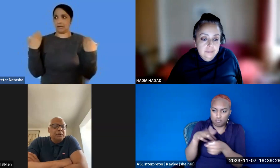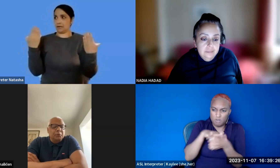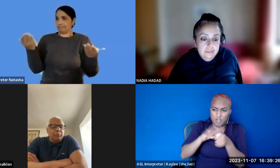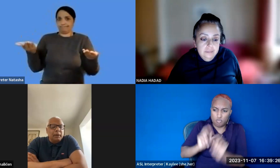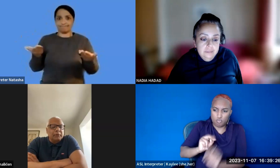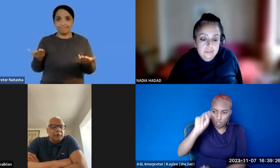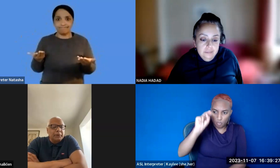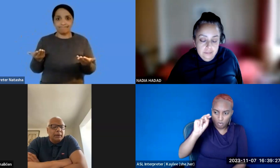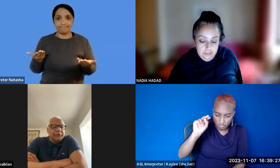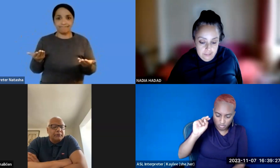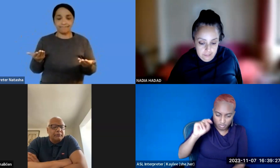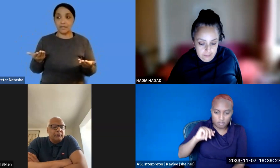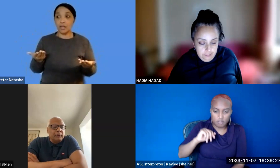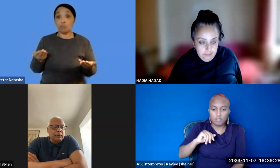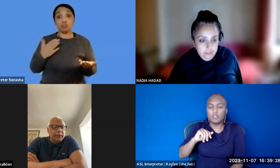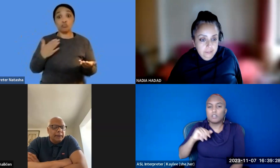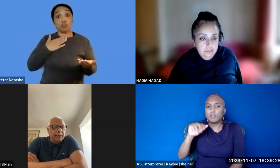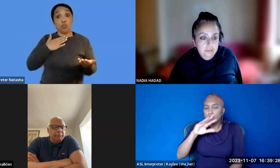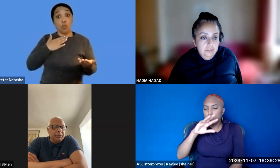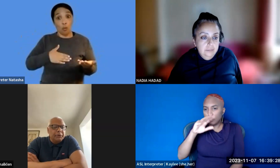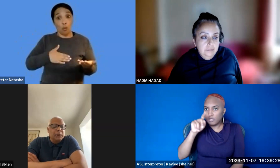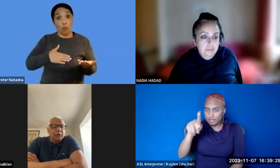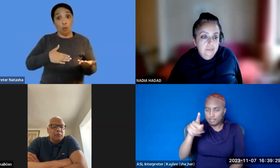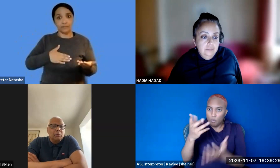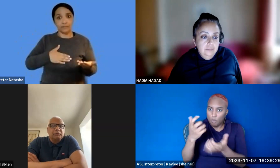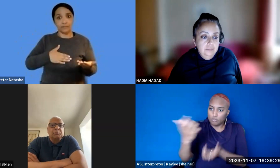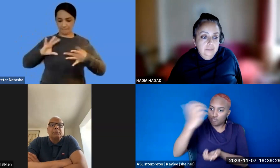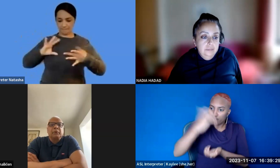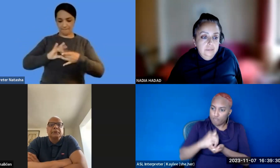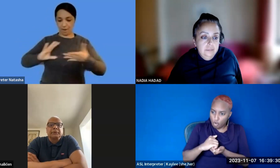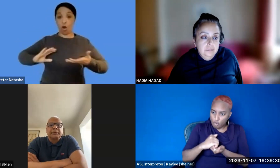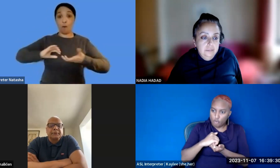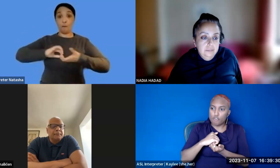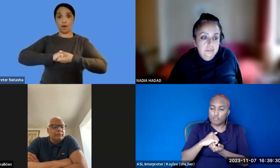wanting to partner with us for a particular call for proposals.